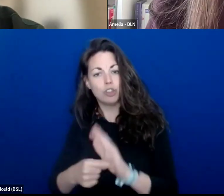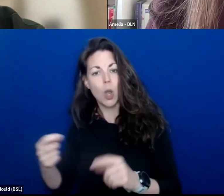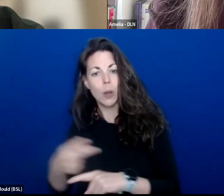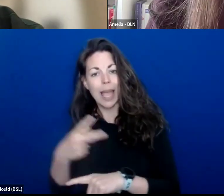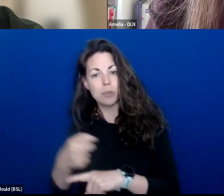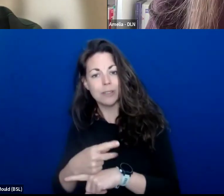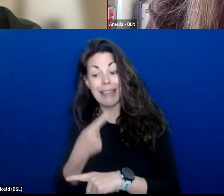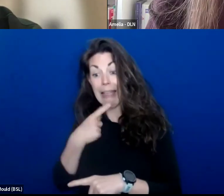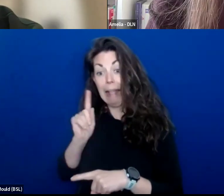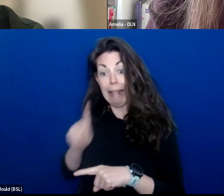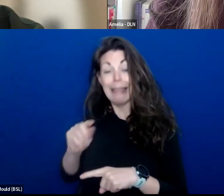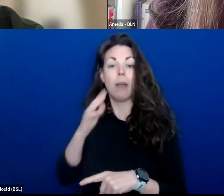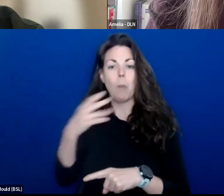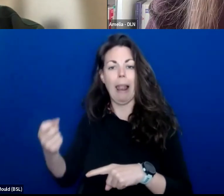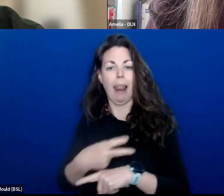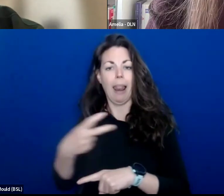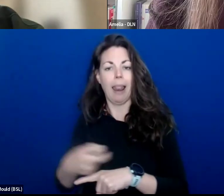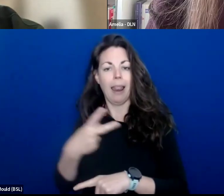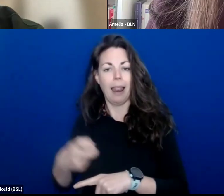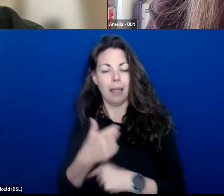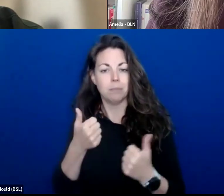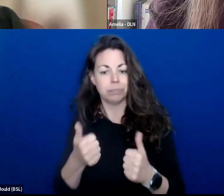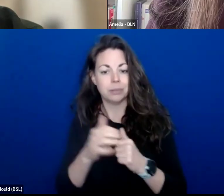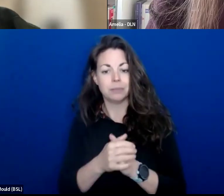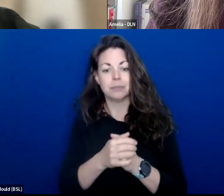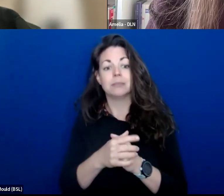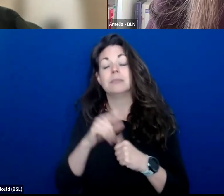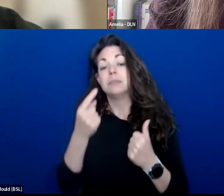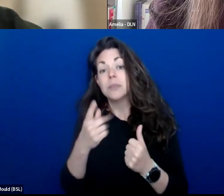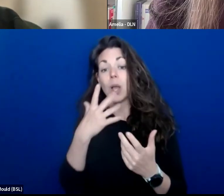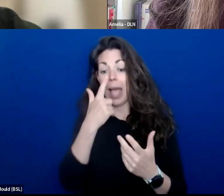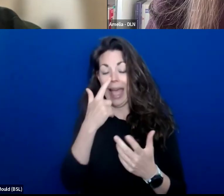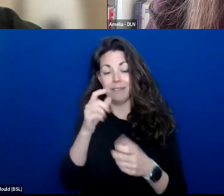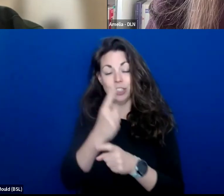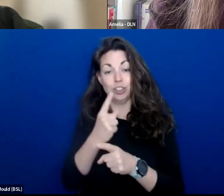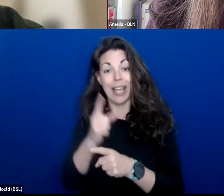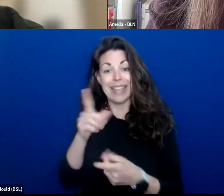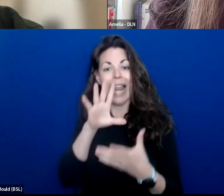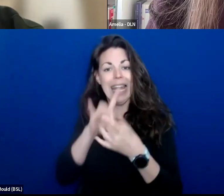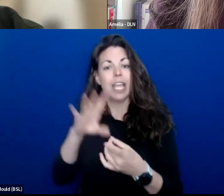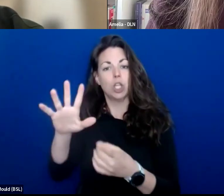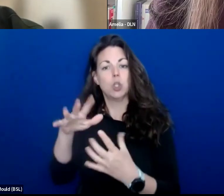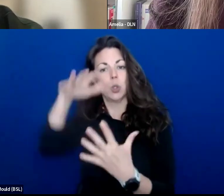the captions should turn on. Alternatively, there is a link to a more transcript kind of view in the chat which you are welcome to use.